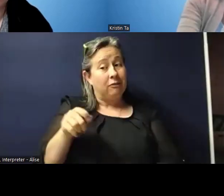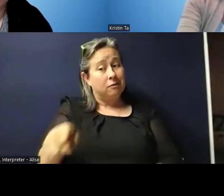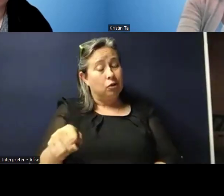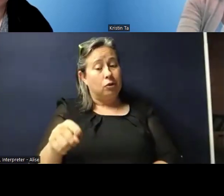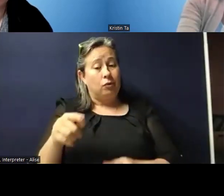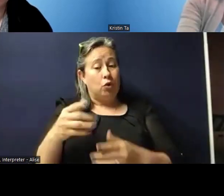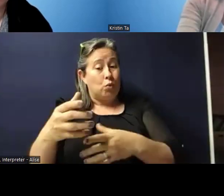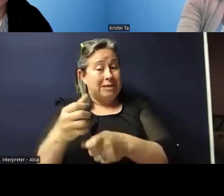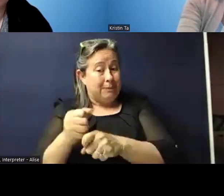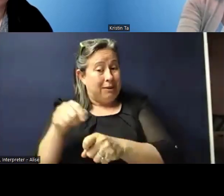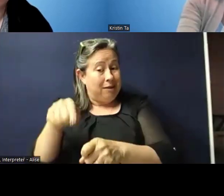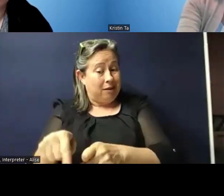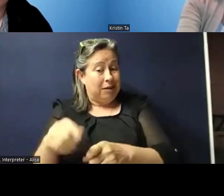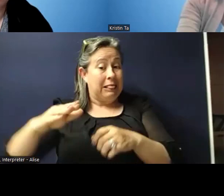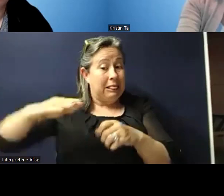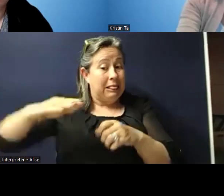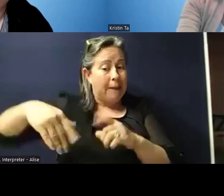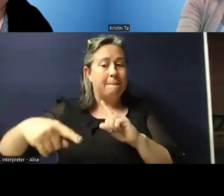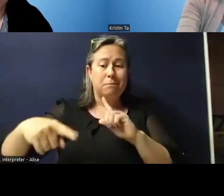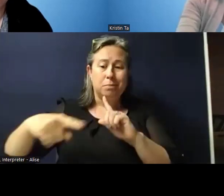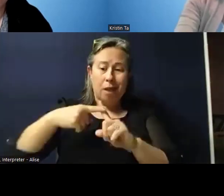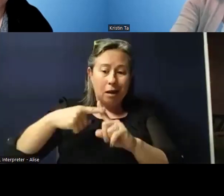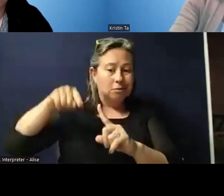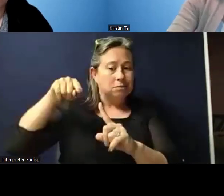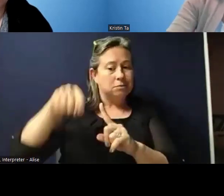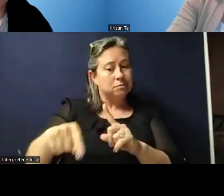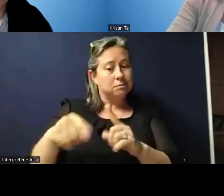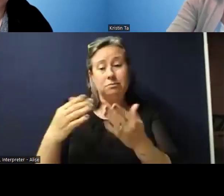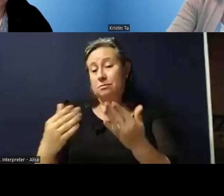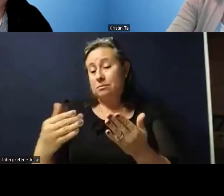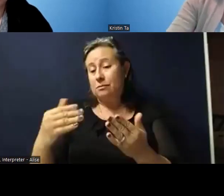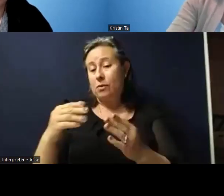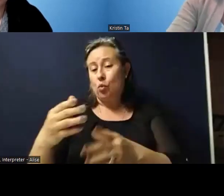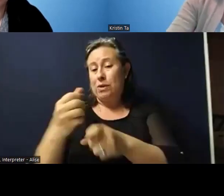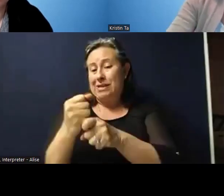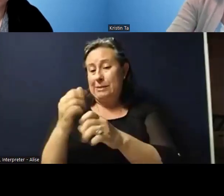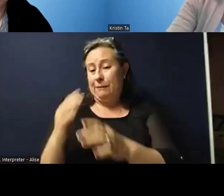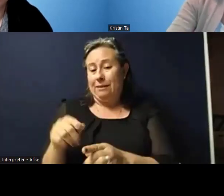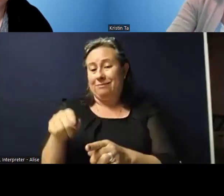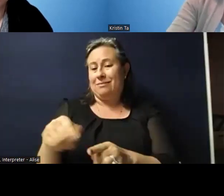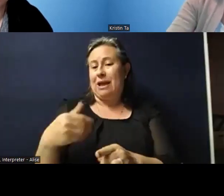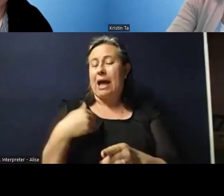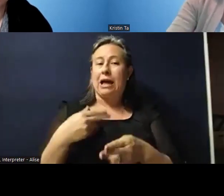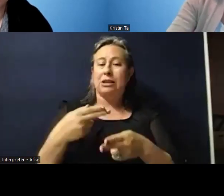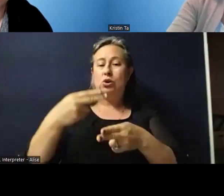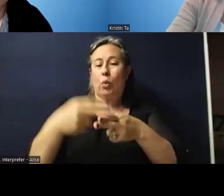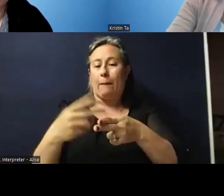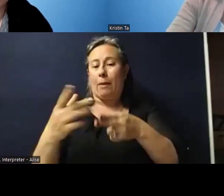and maybe the recipient even has a reputation of being late,